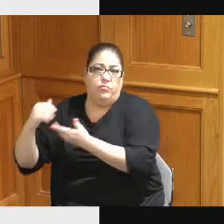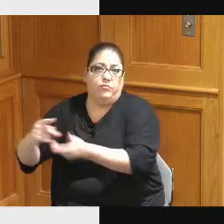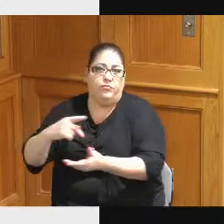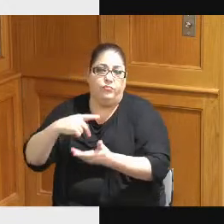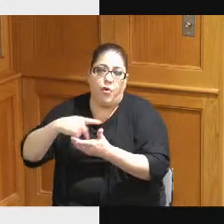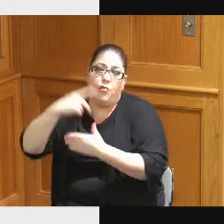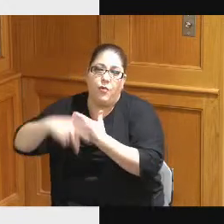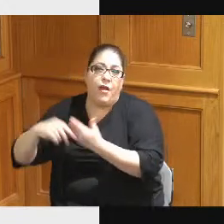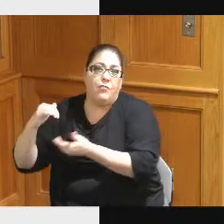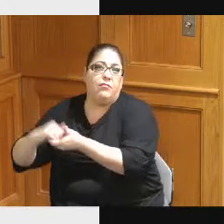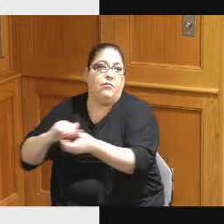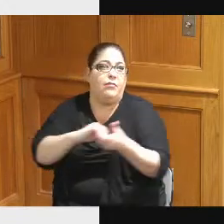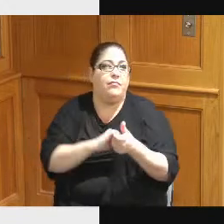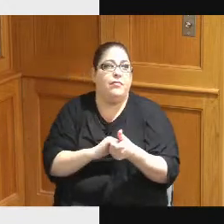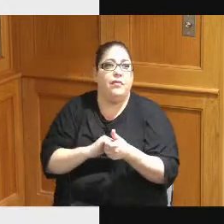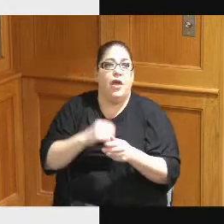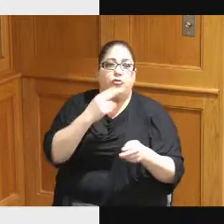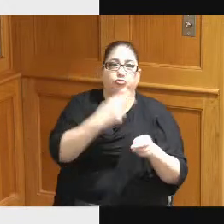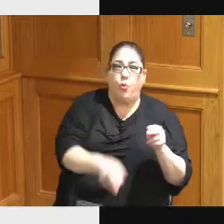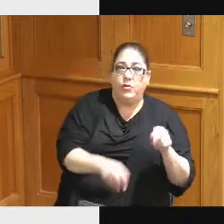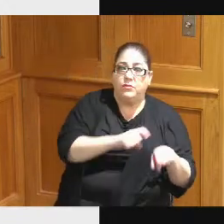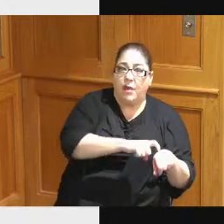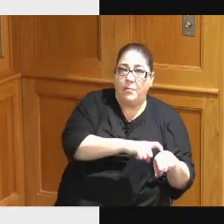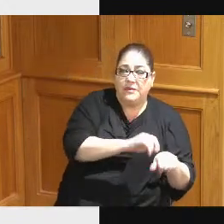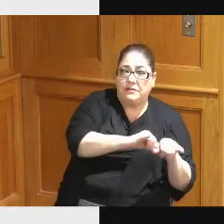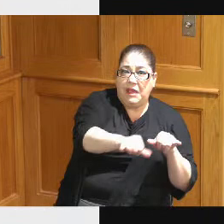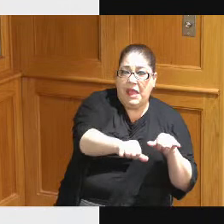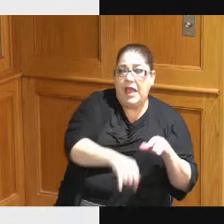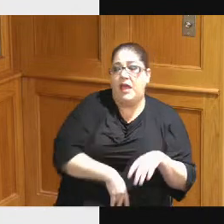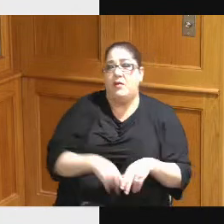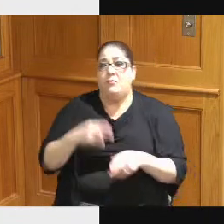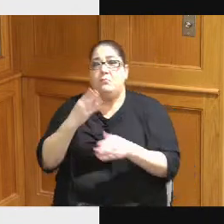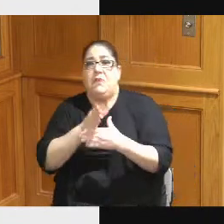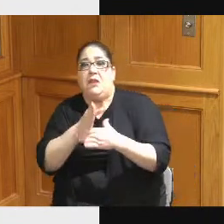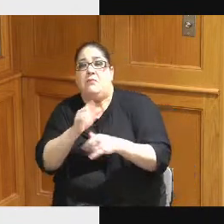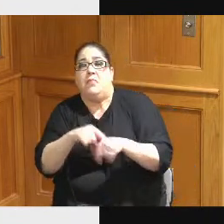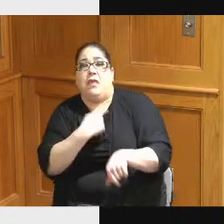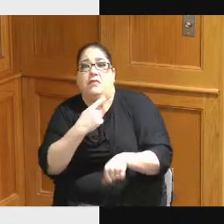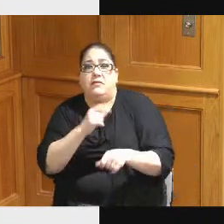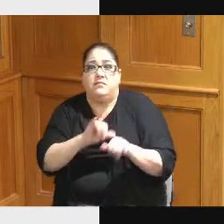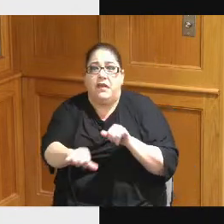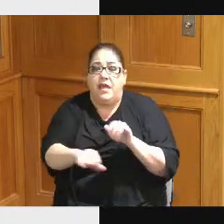can sort of think of them as short medium and long rapid re-housing is for people who are